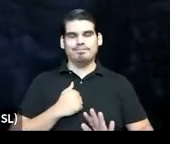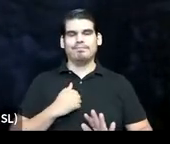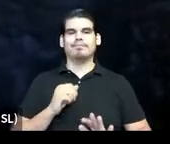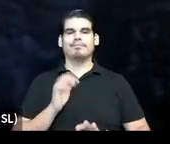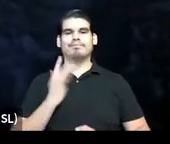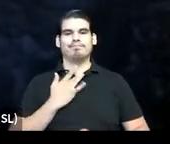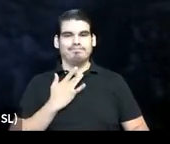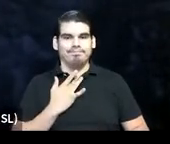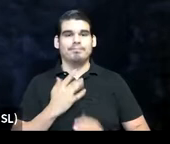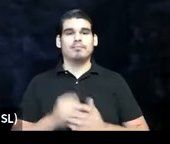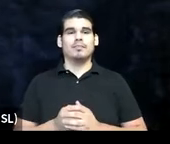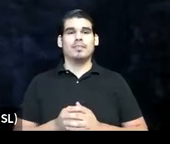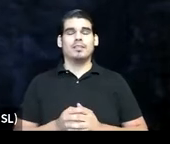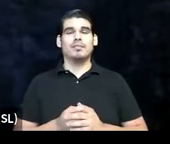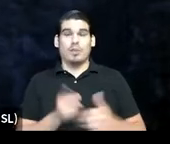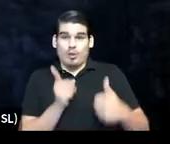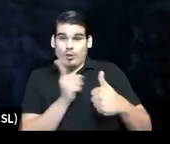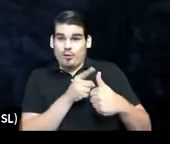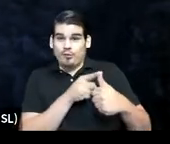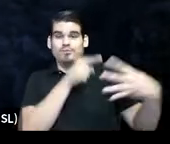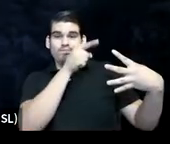It's really meant to flow like one big sentence. And so